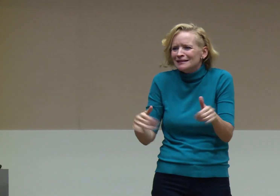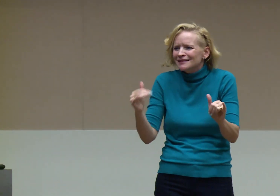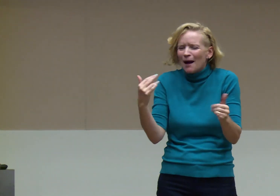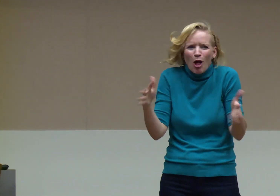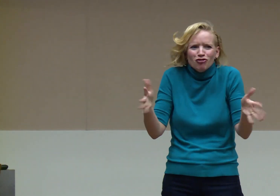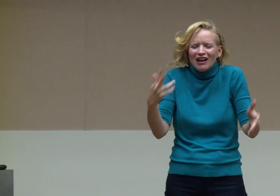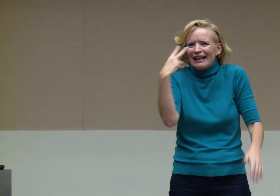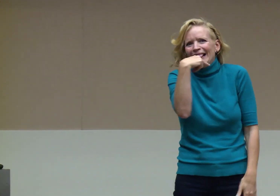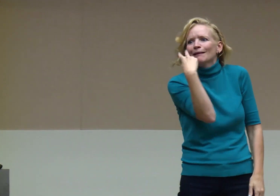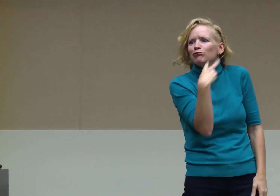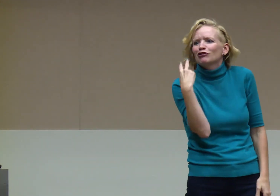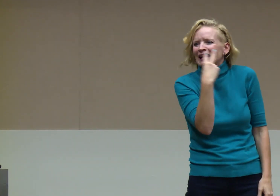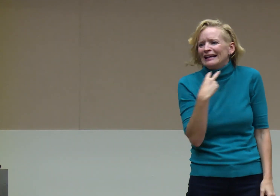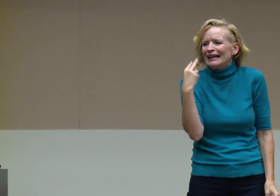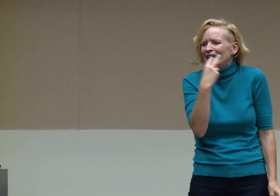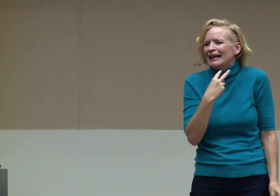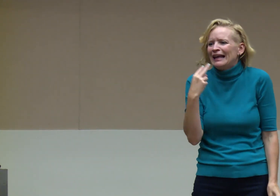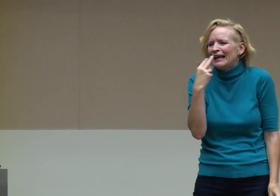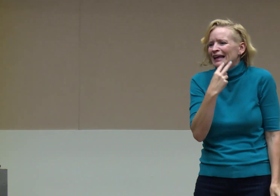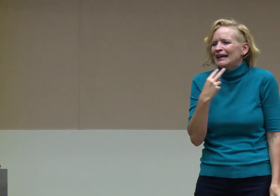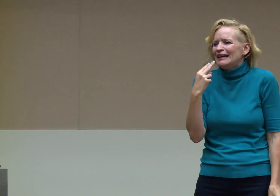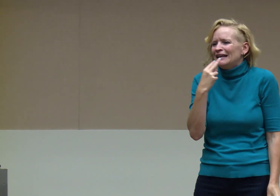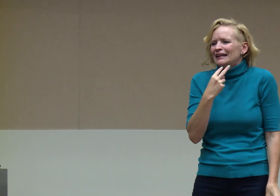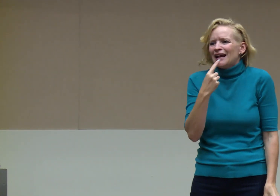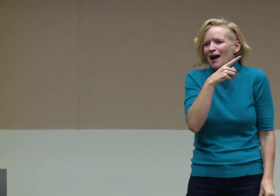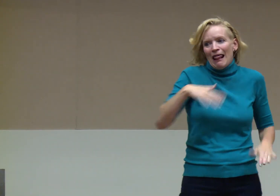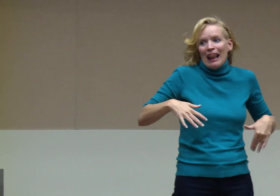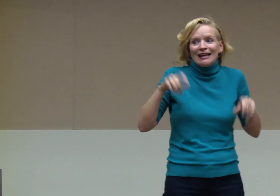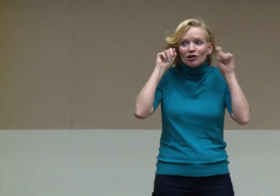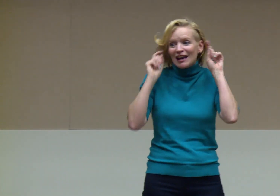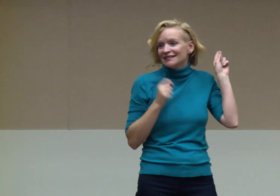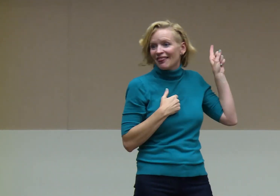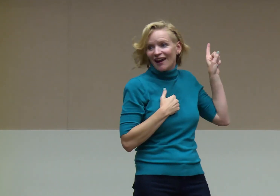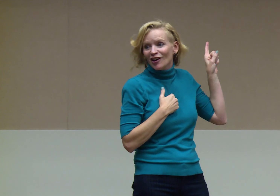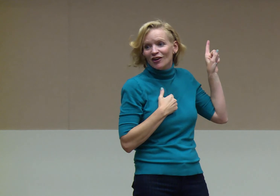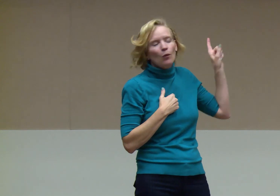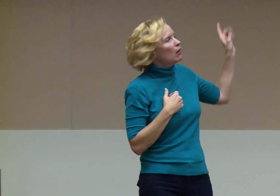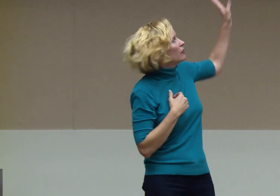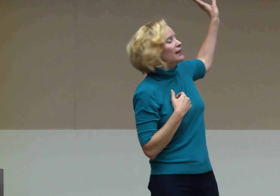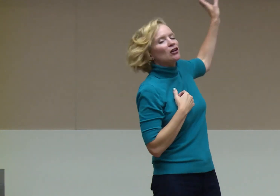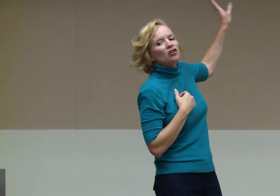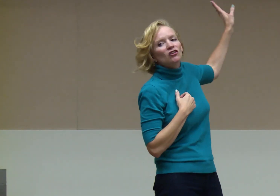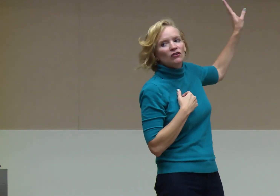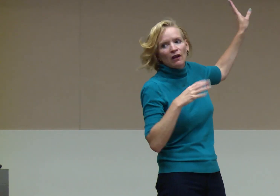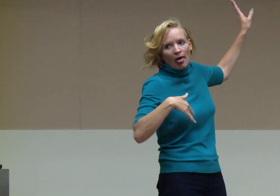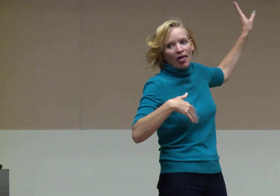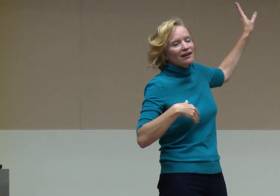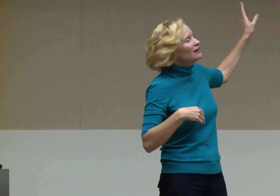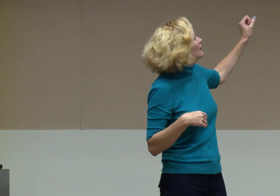And I'm a baby, but I know that I need to lip read, and I know where to look. And I was not aided at this time.